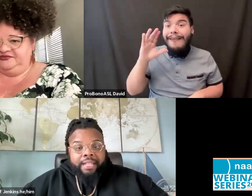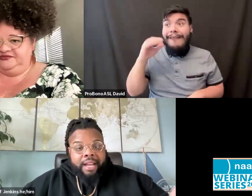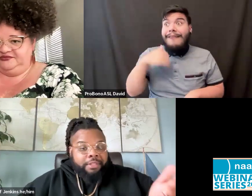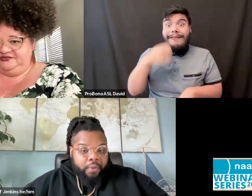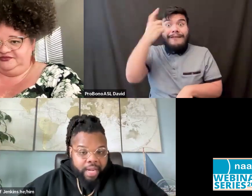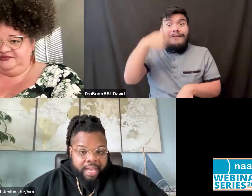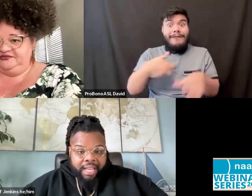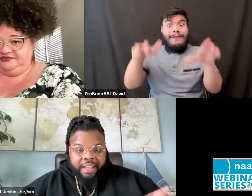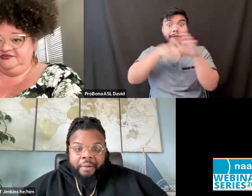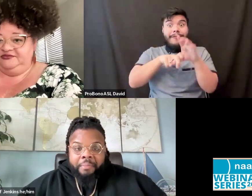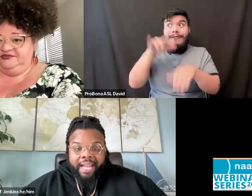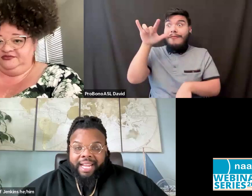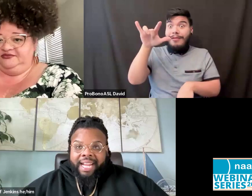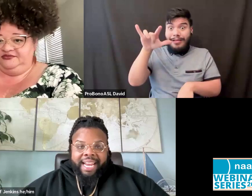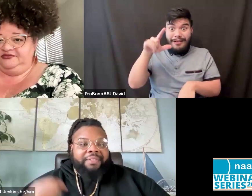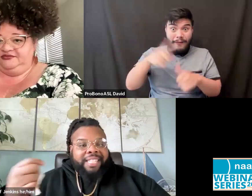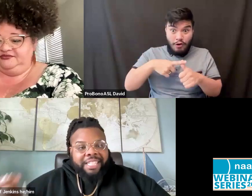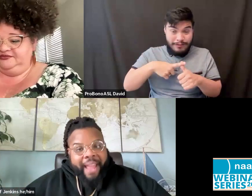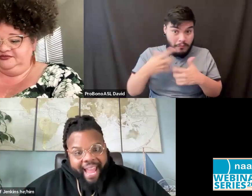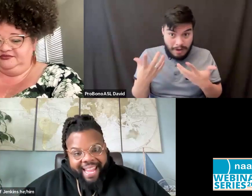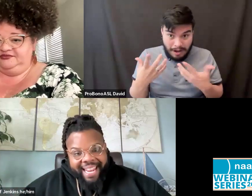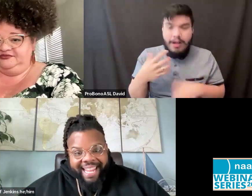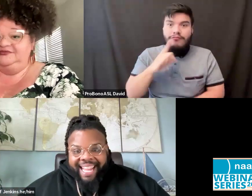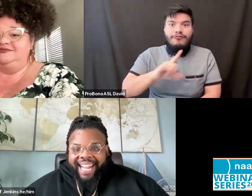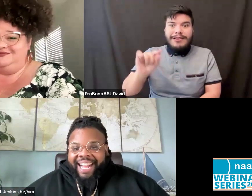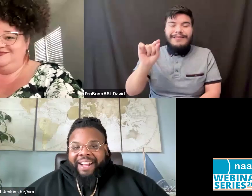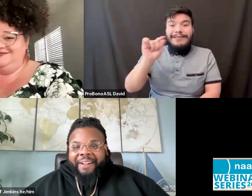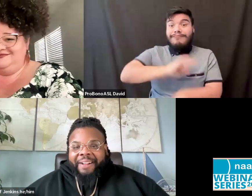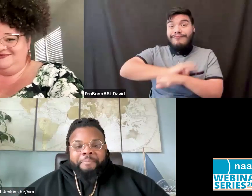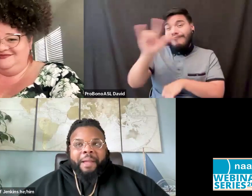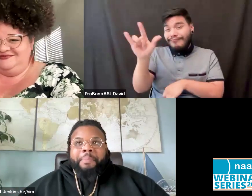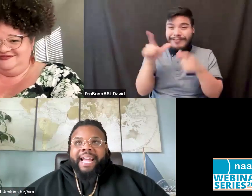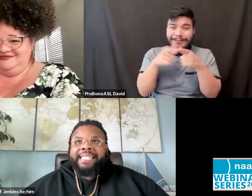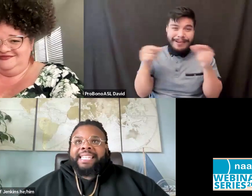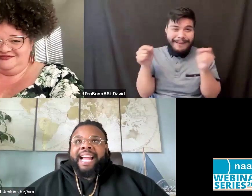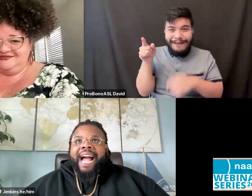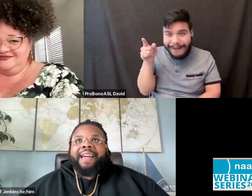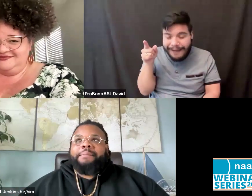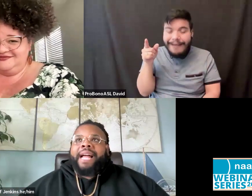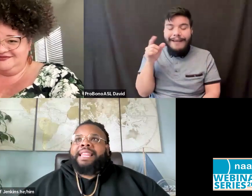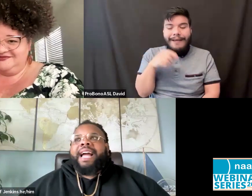It's I was 20, but it I was to Japan. But I have I think